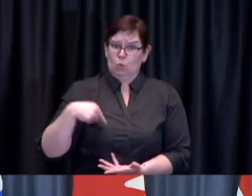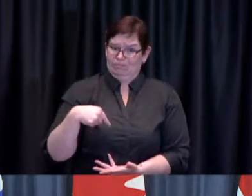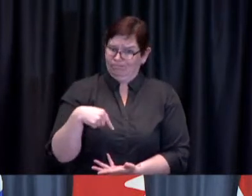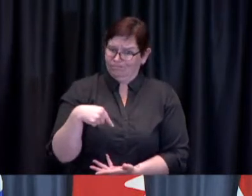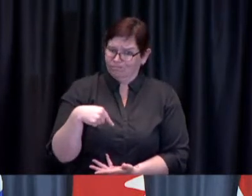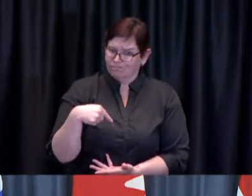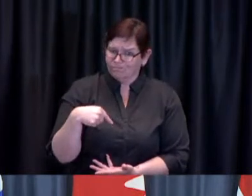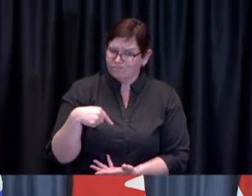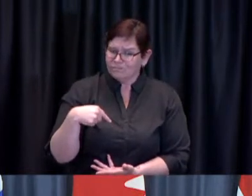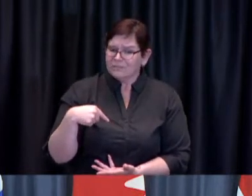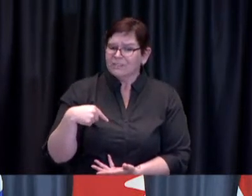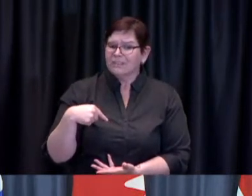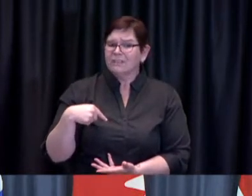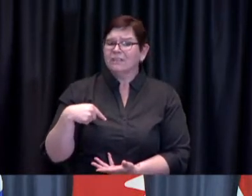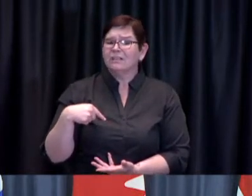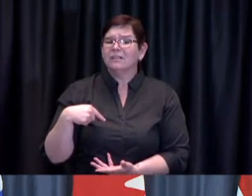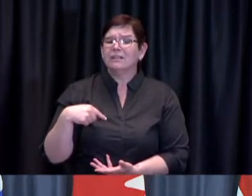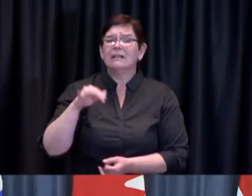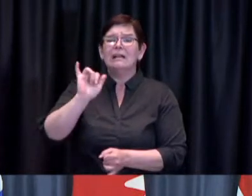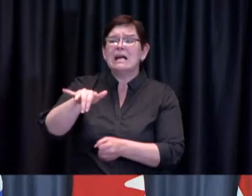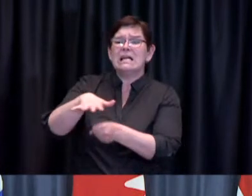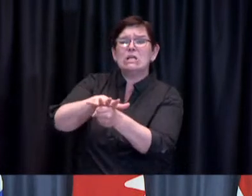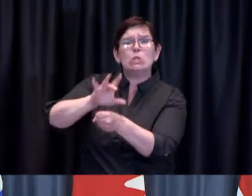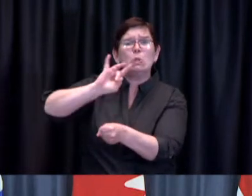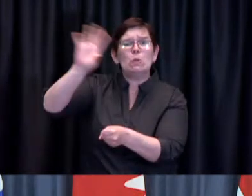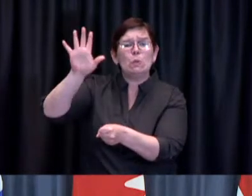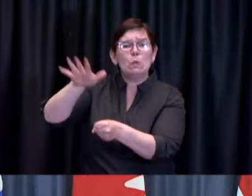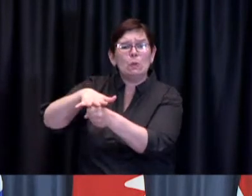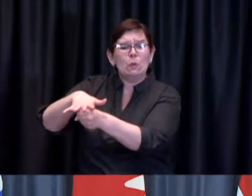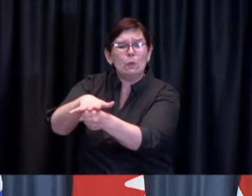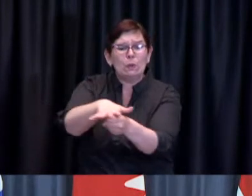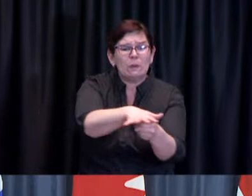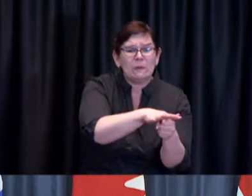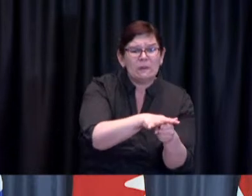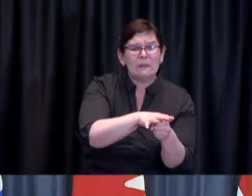hot spot top up I'm wondering if you can give us an update it seems like the city is opening more